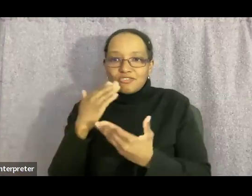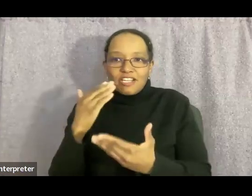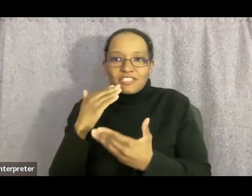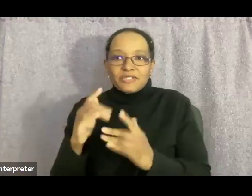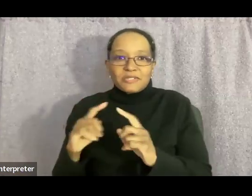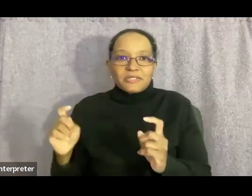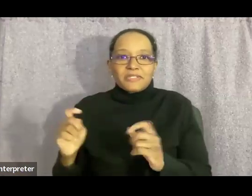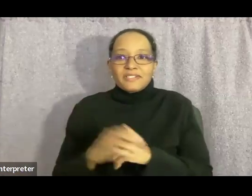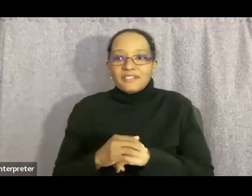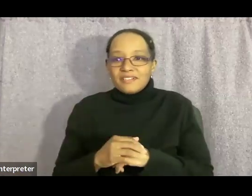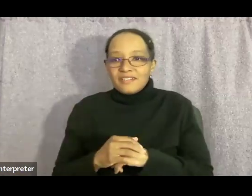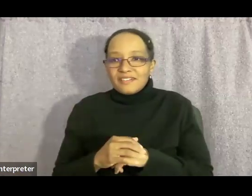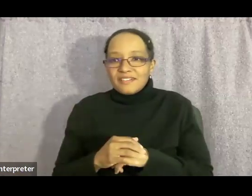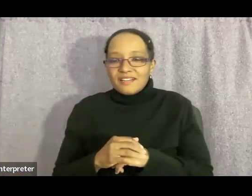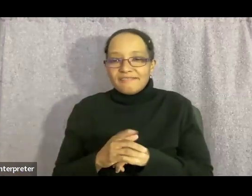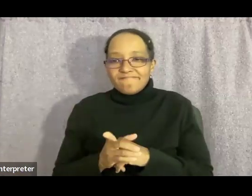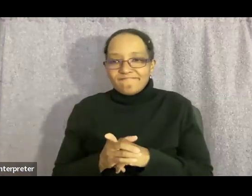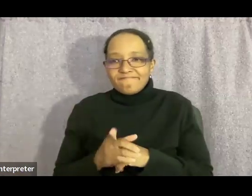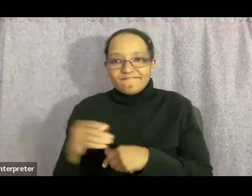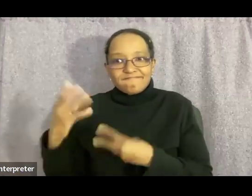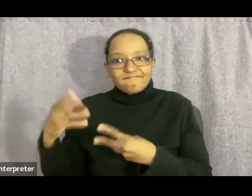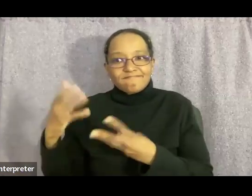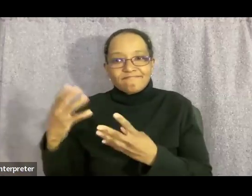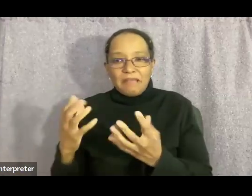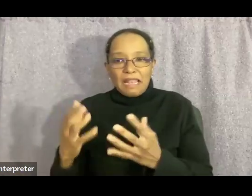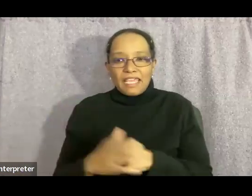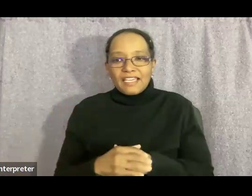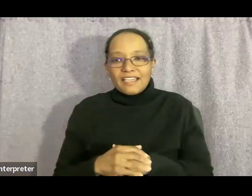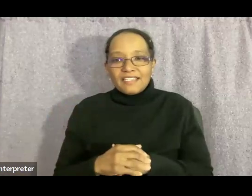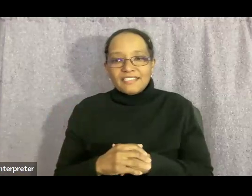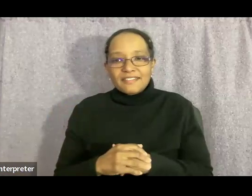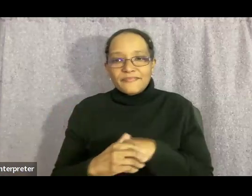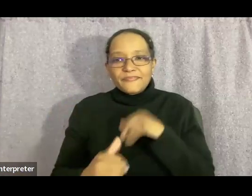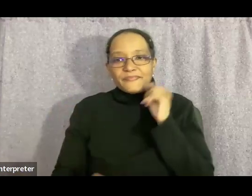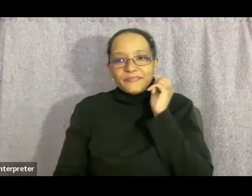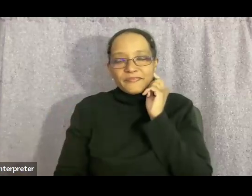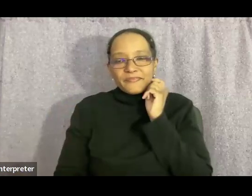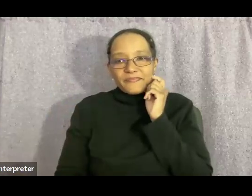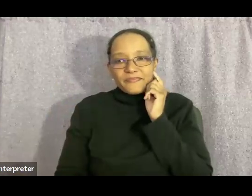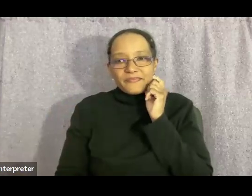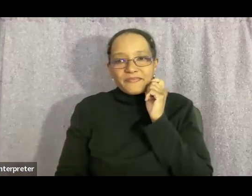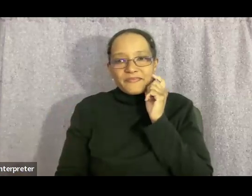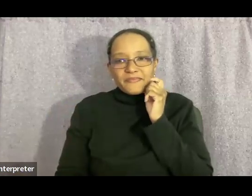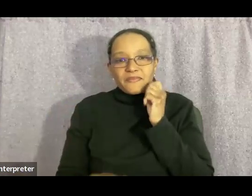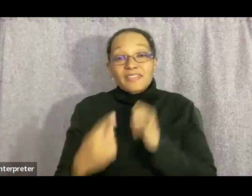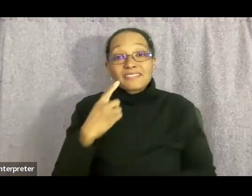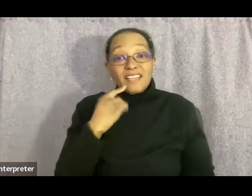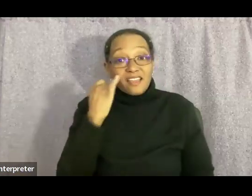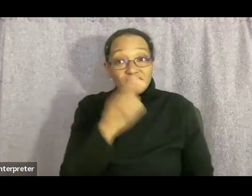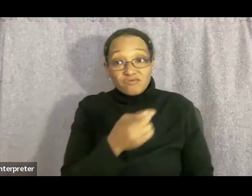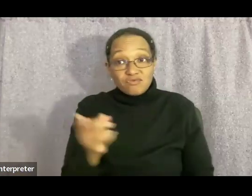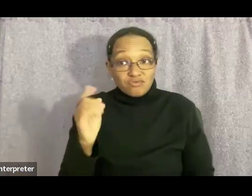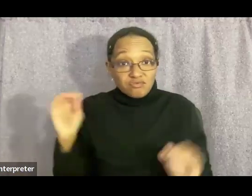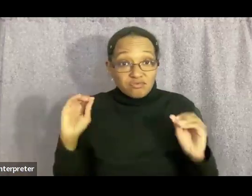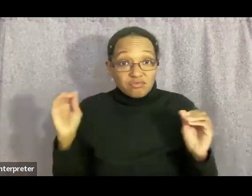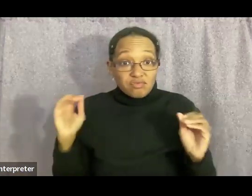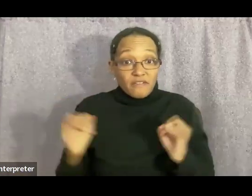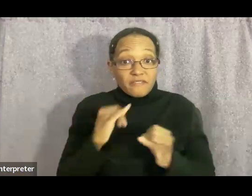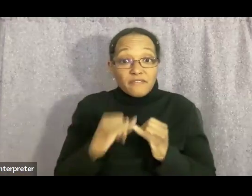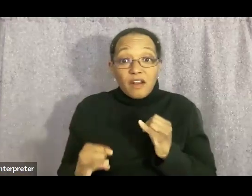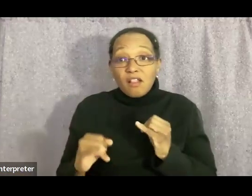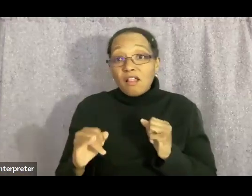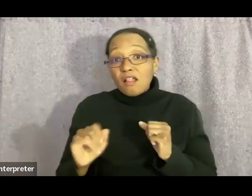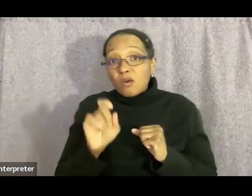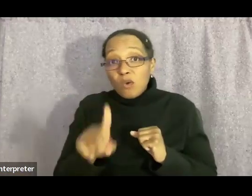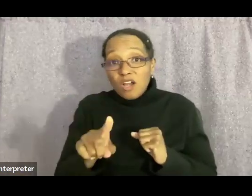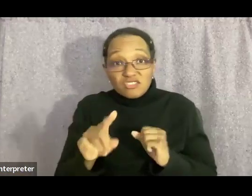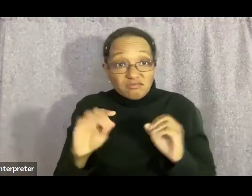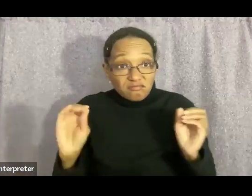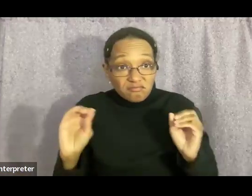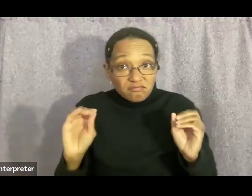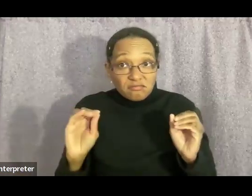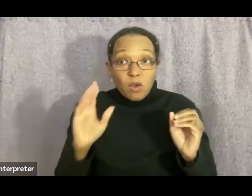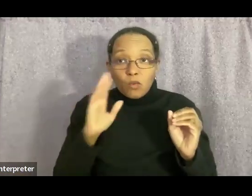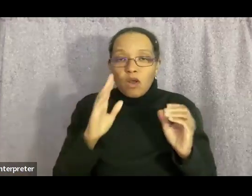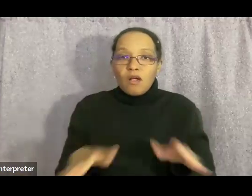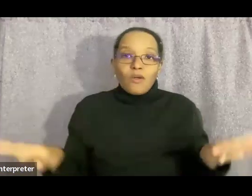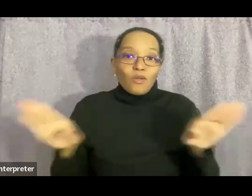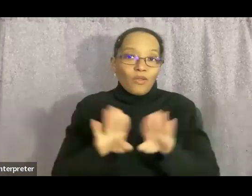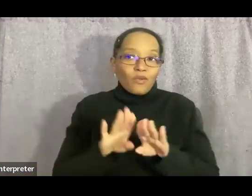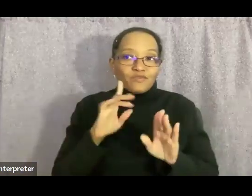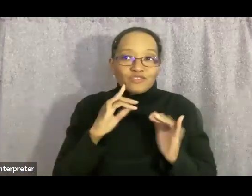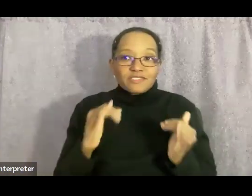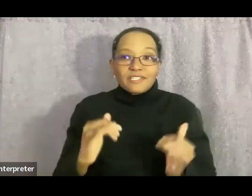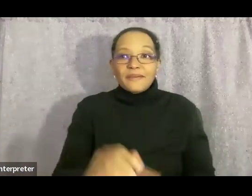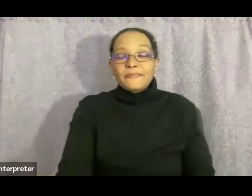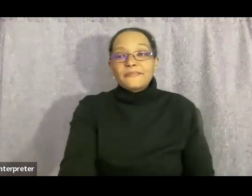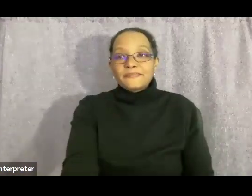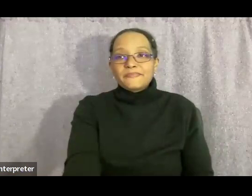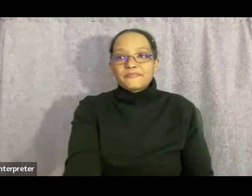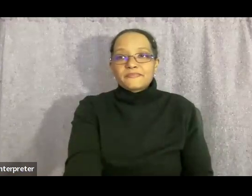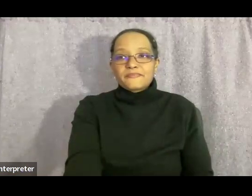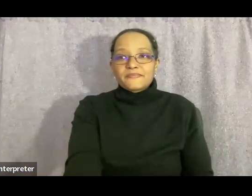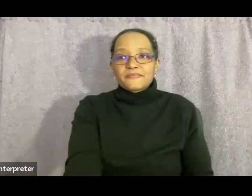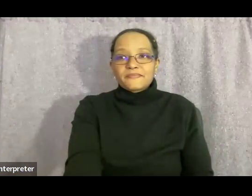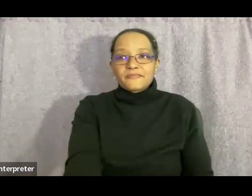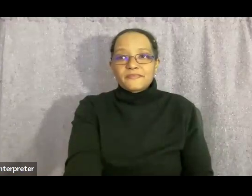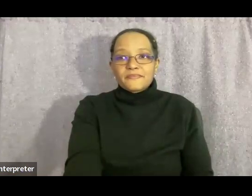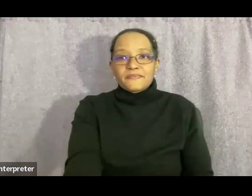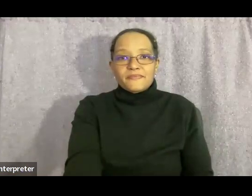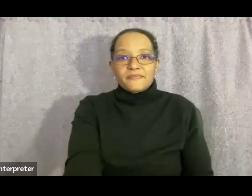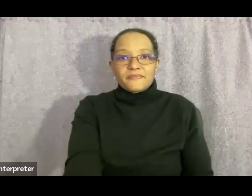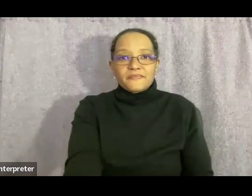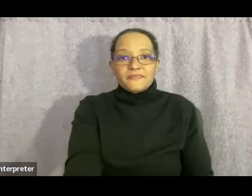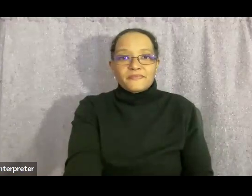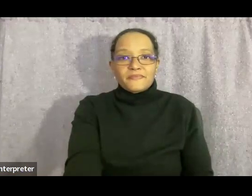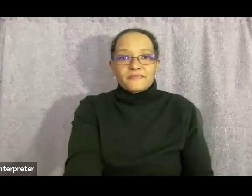Oh, in the comments, but if no one has any final questions, we'll wrap up.